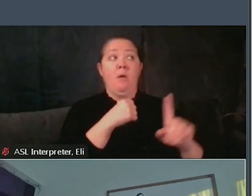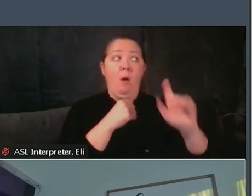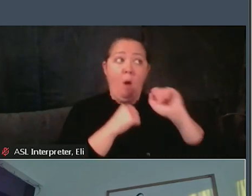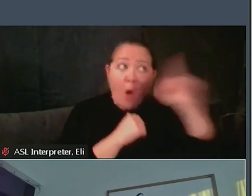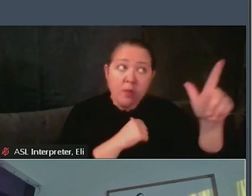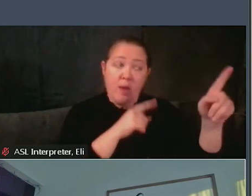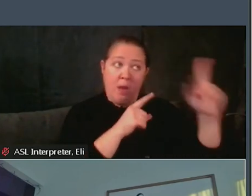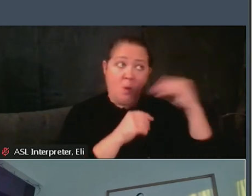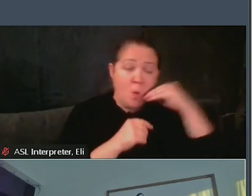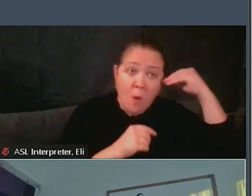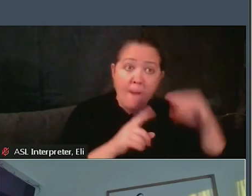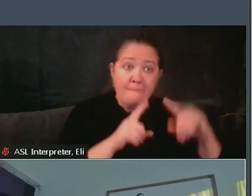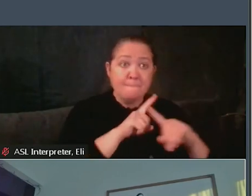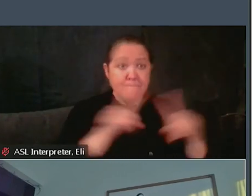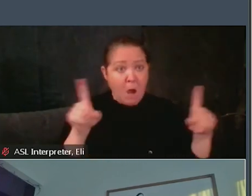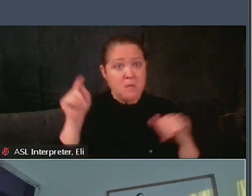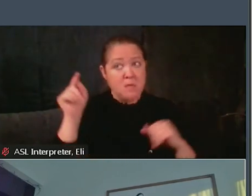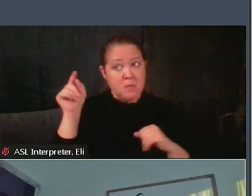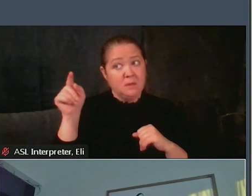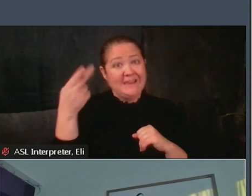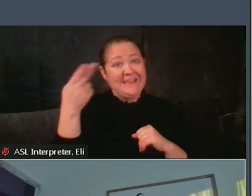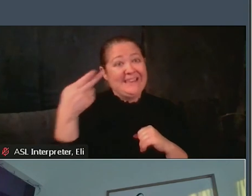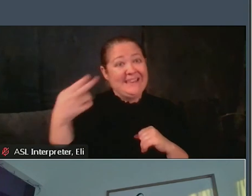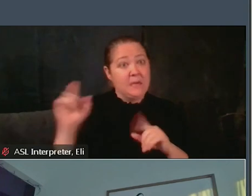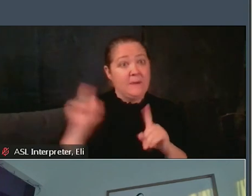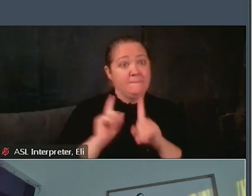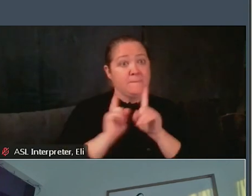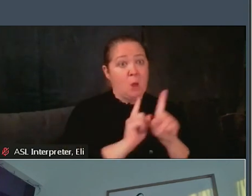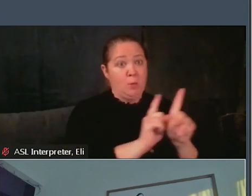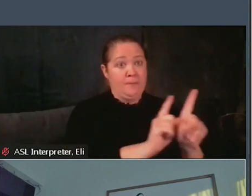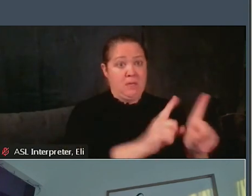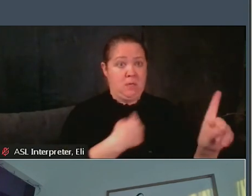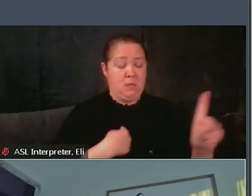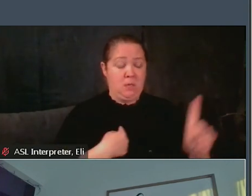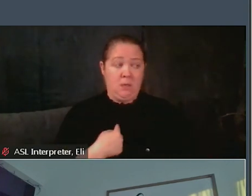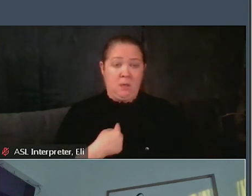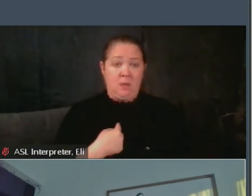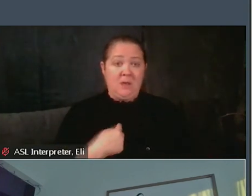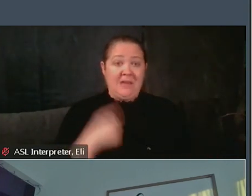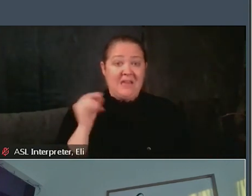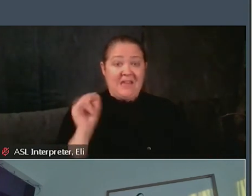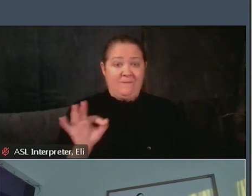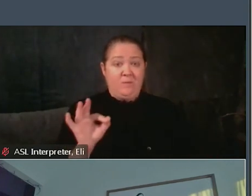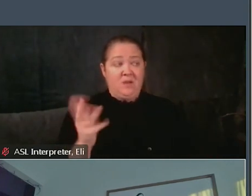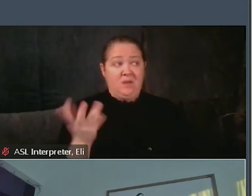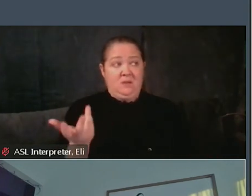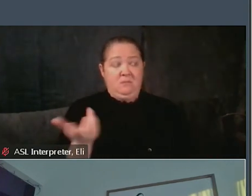And if we didn't share a street, sidewalk, insurance, so forth, that kind of thing would be worded.